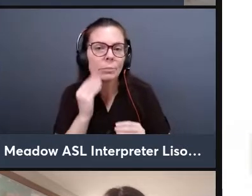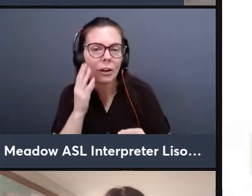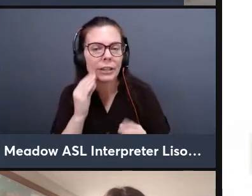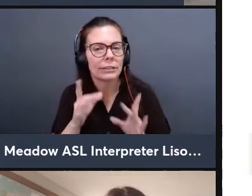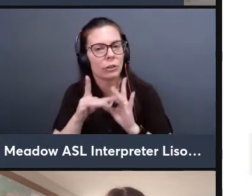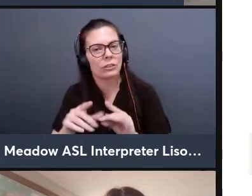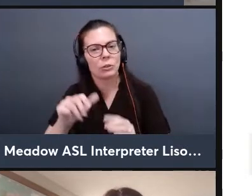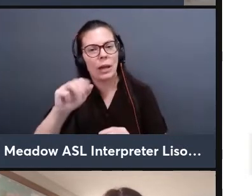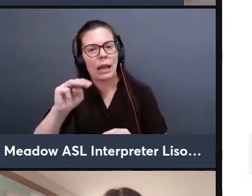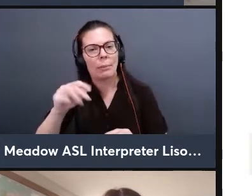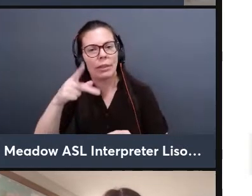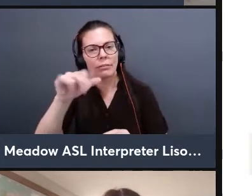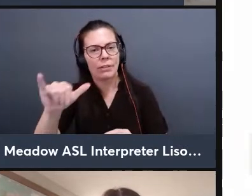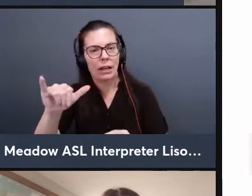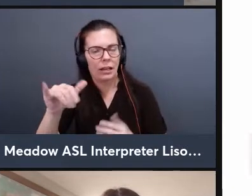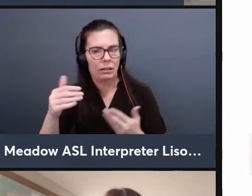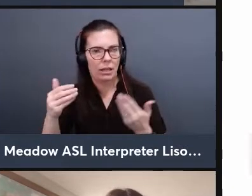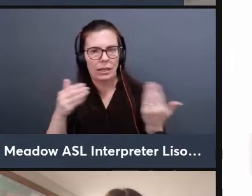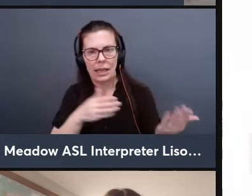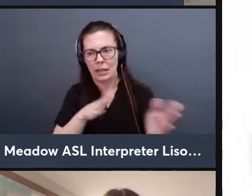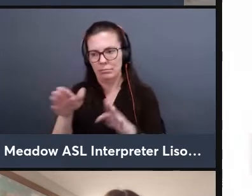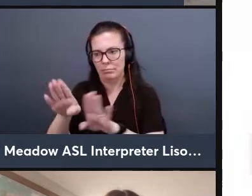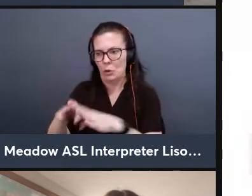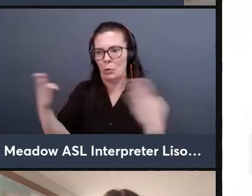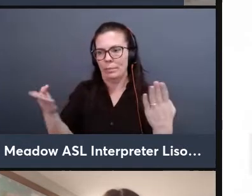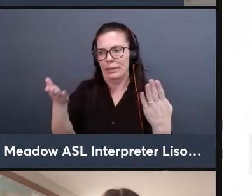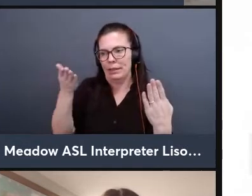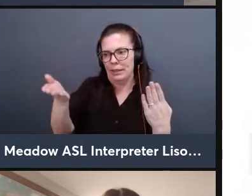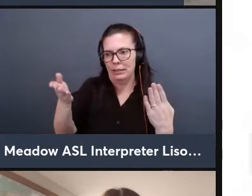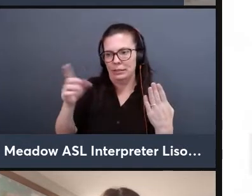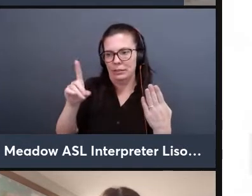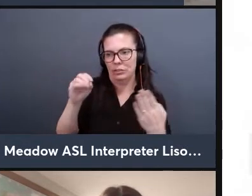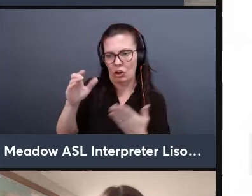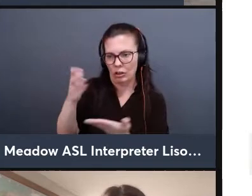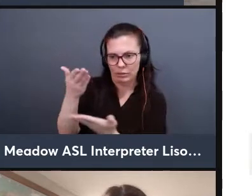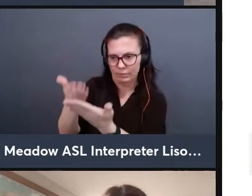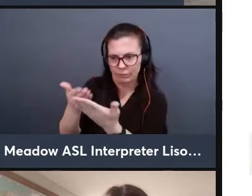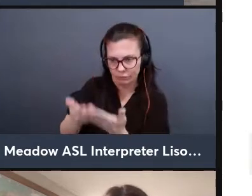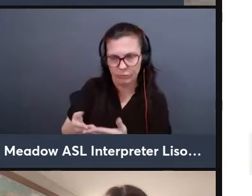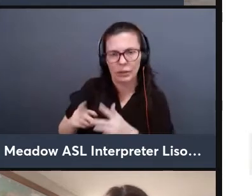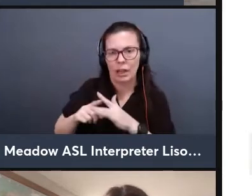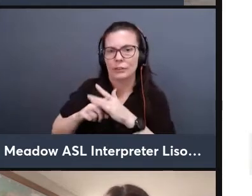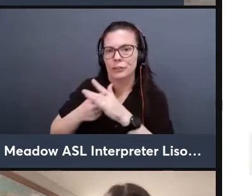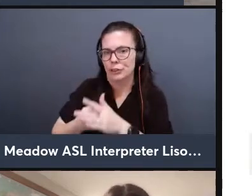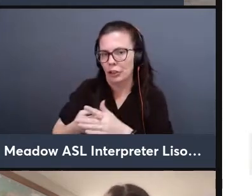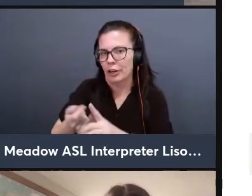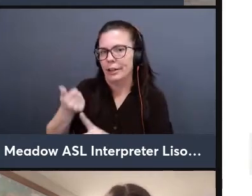they can just go to this place, or to this documentation, and start from scratch on their own